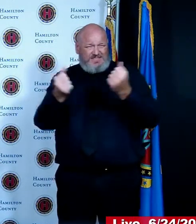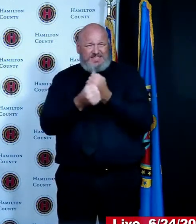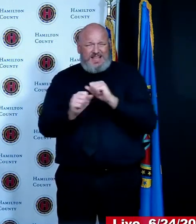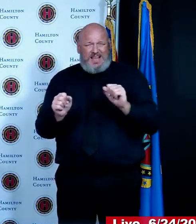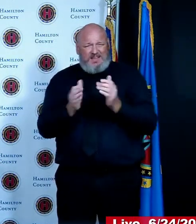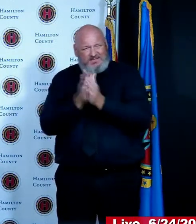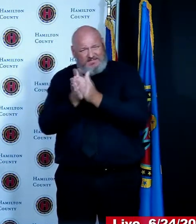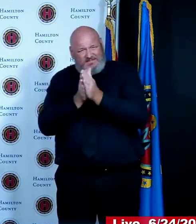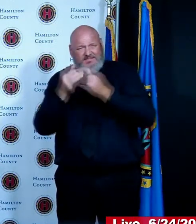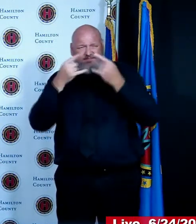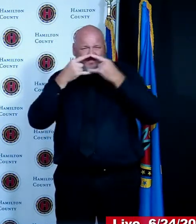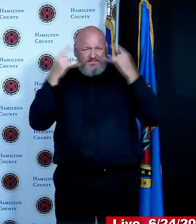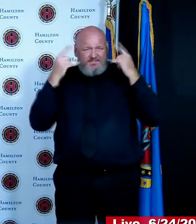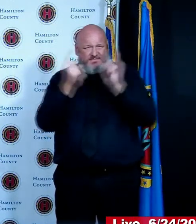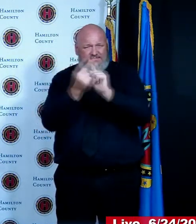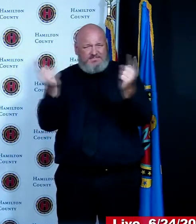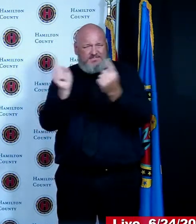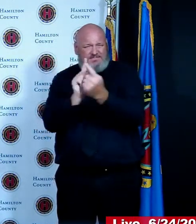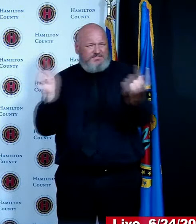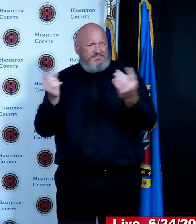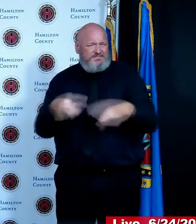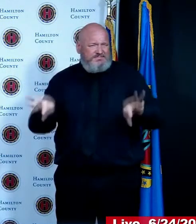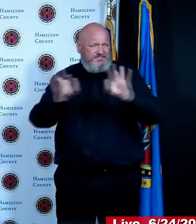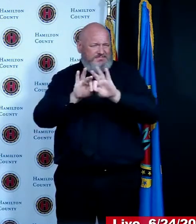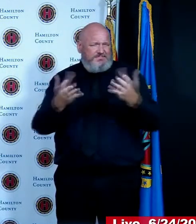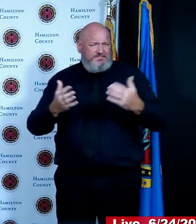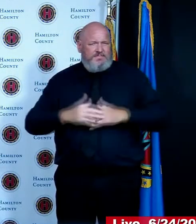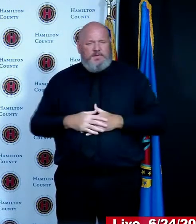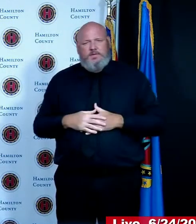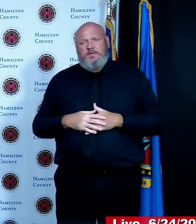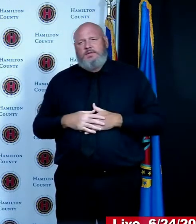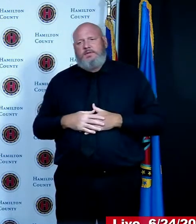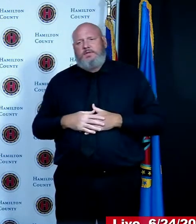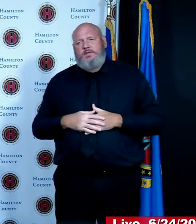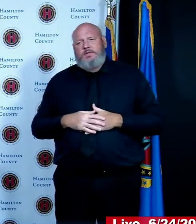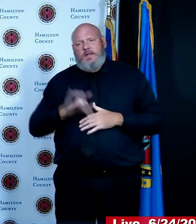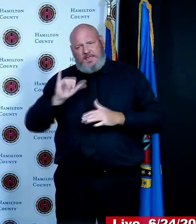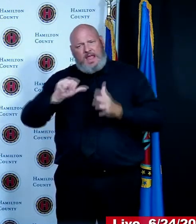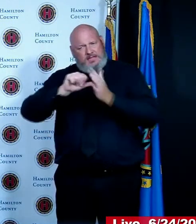obviously the message today and you know we'll be back in a week time oh we'll have